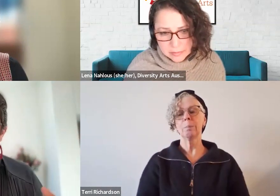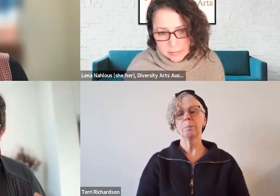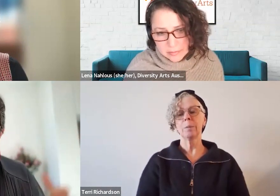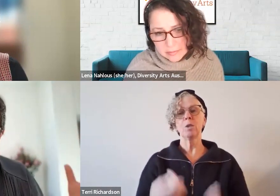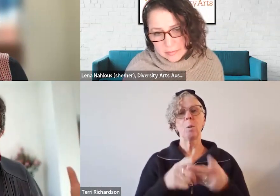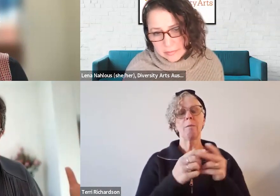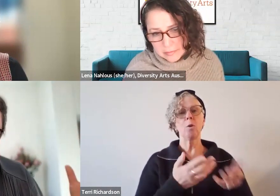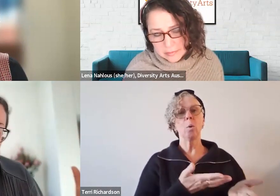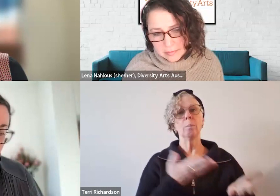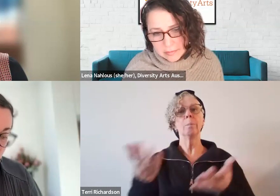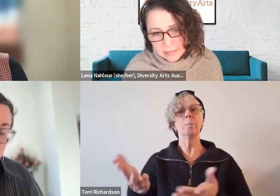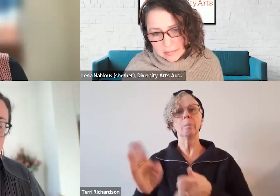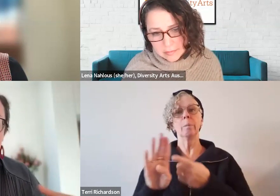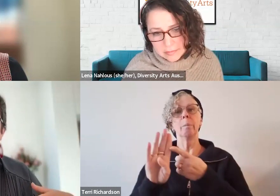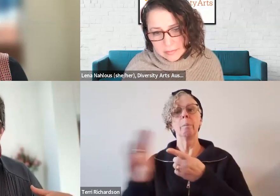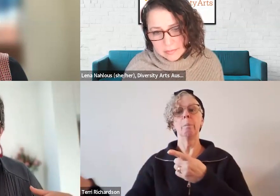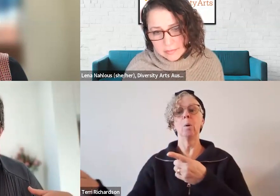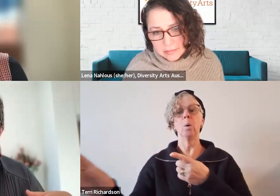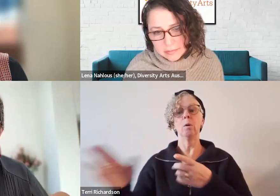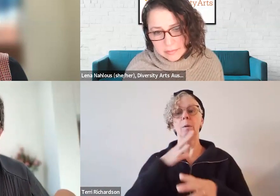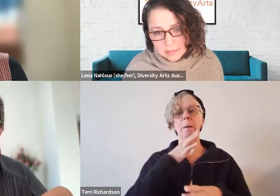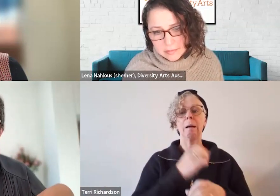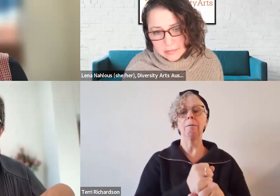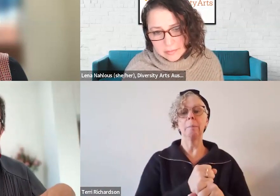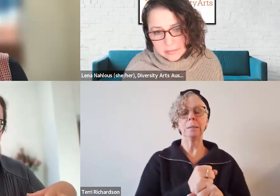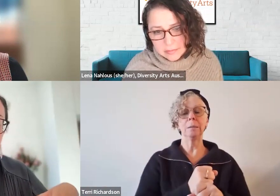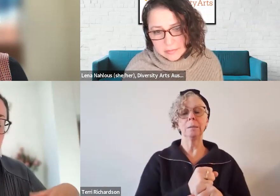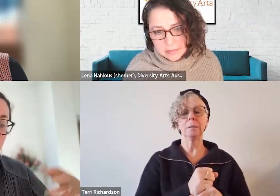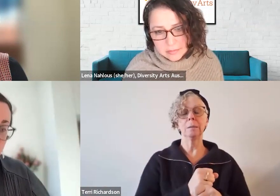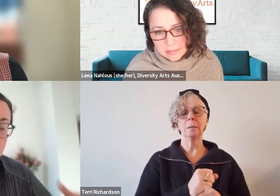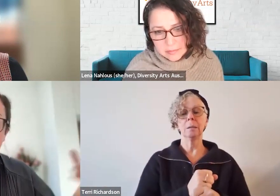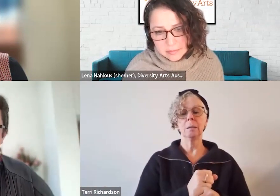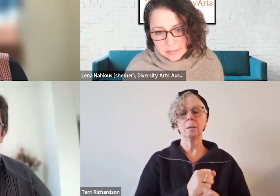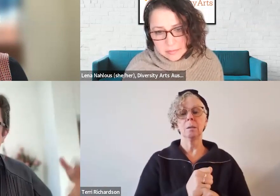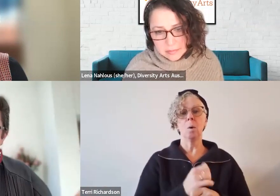a board by a government than opting and seeking